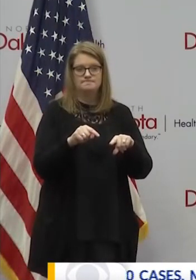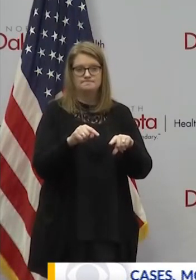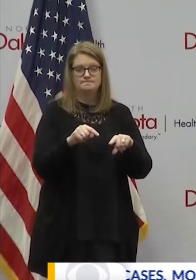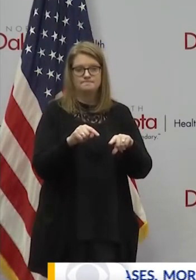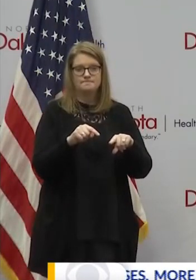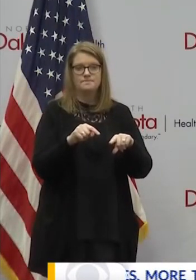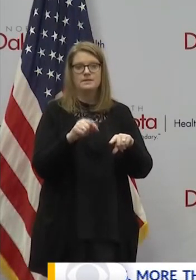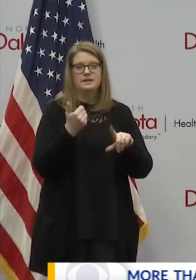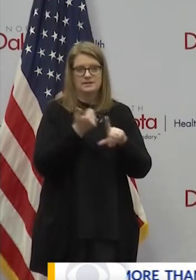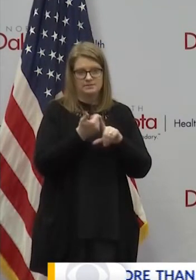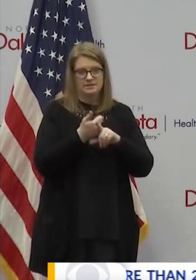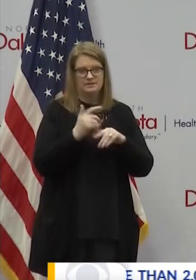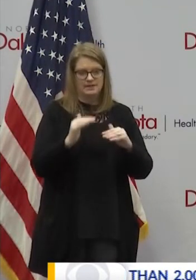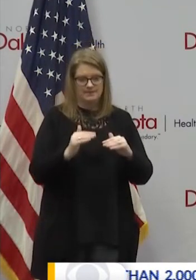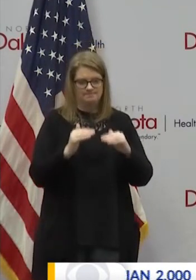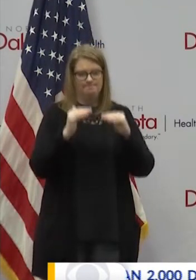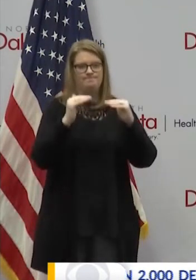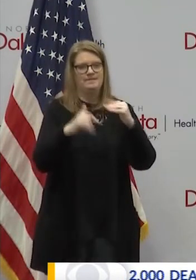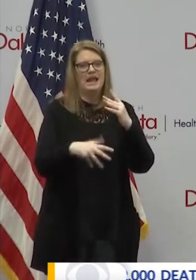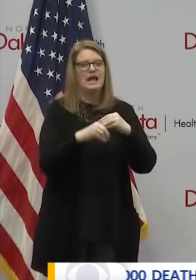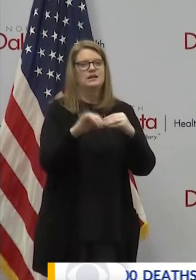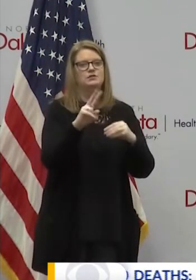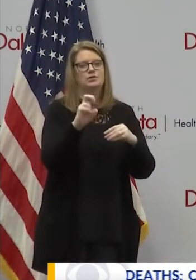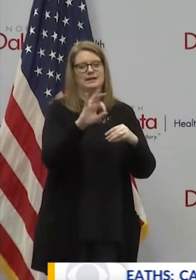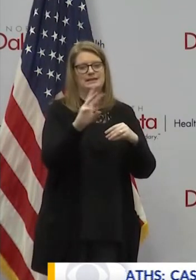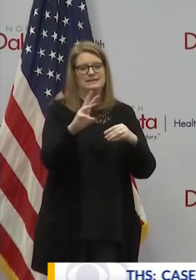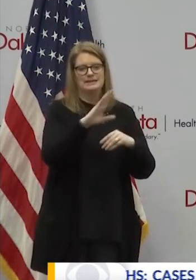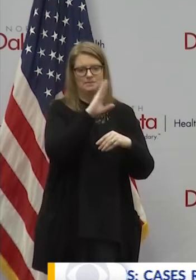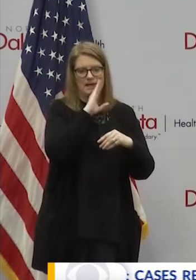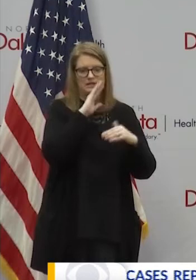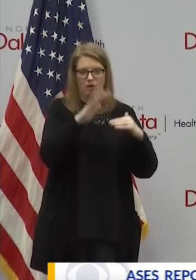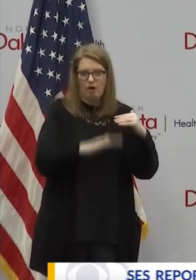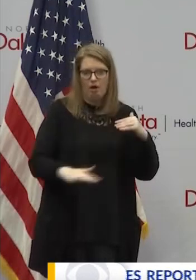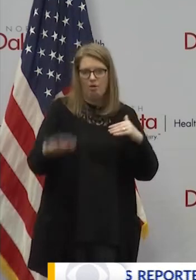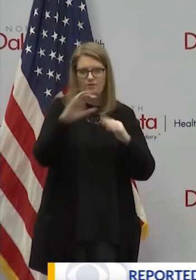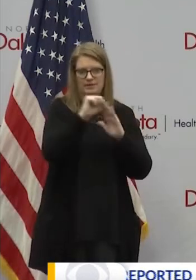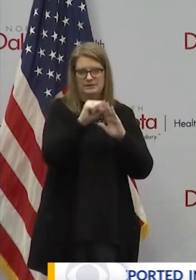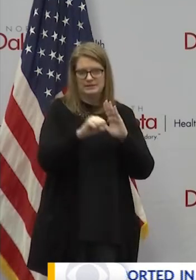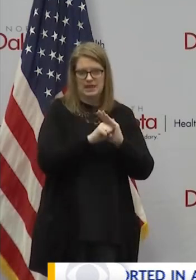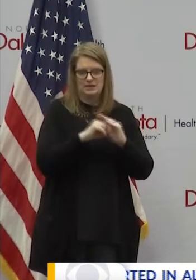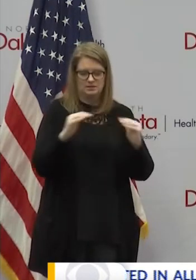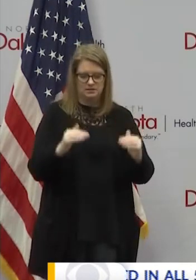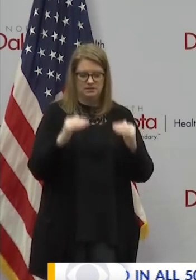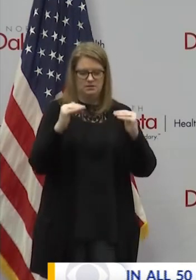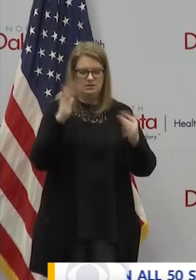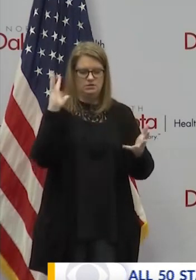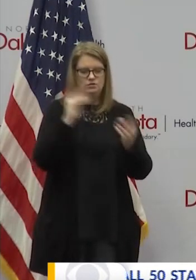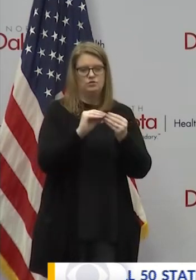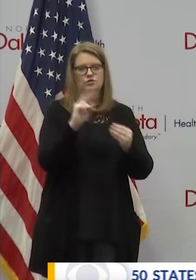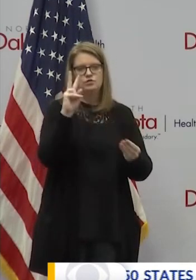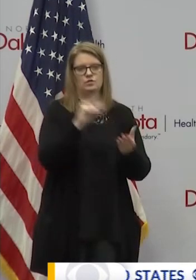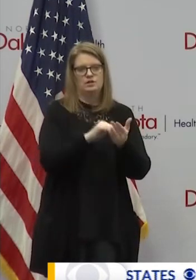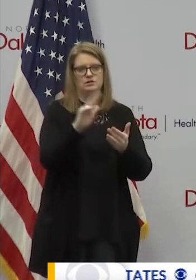NEED INTENSIVE CARE TREATMENT. NORTH DAKOTA NATIONAL GUARD MAJOR GENERAL ALAN DOHRMANN SAYS THE ARMY CORPS OF ENGINEERS WILL BE HERE NEXT WEEK TO LOOK AT